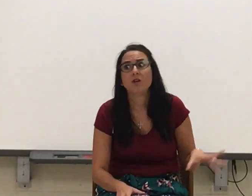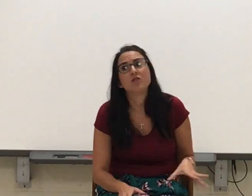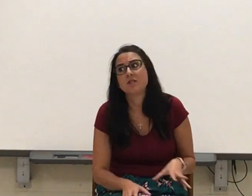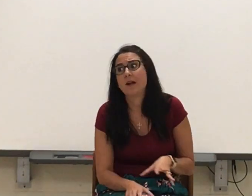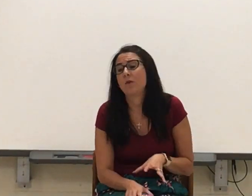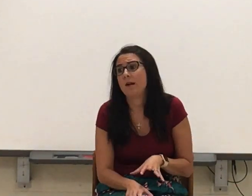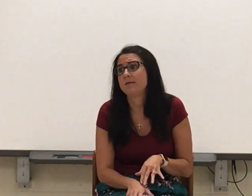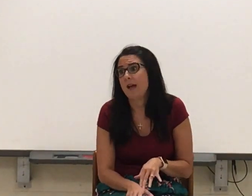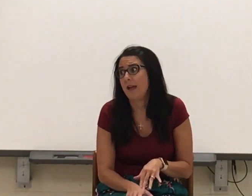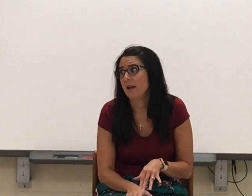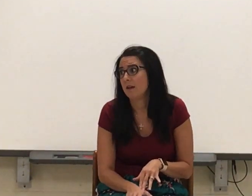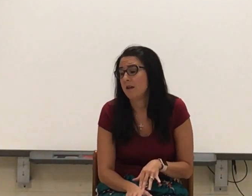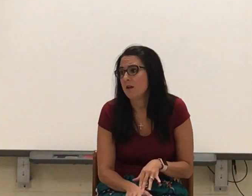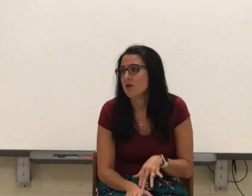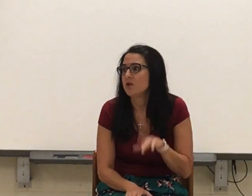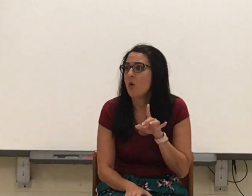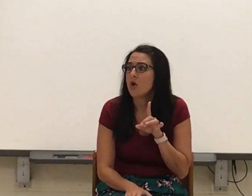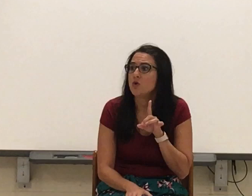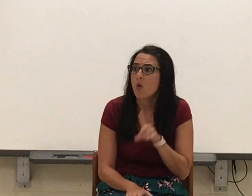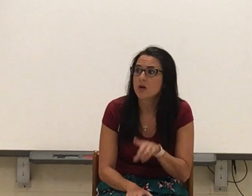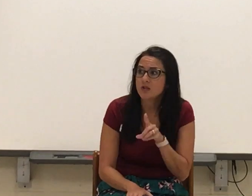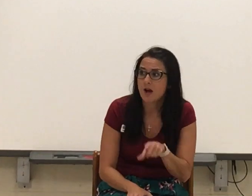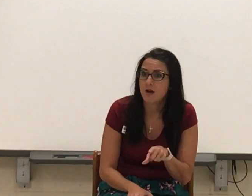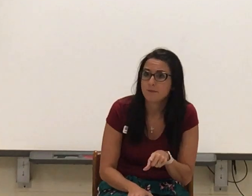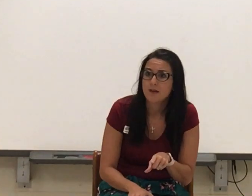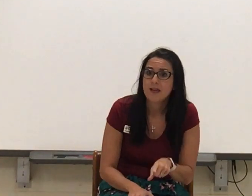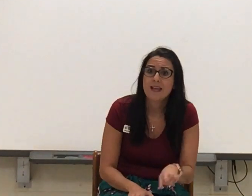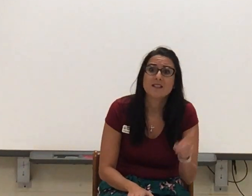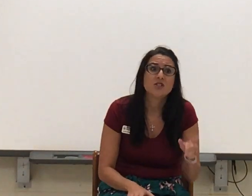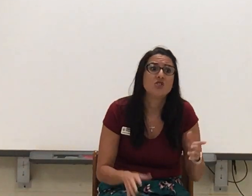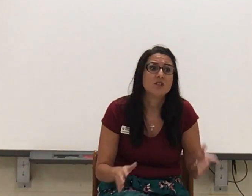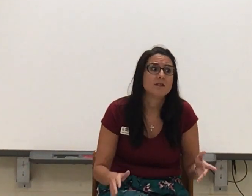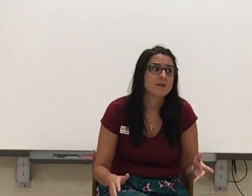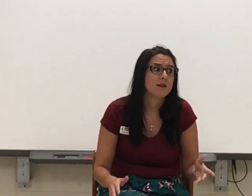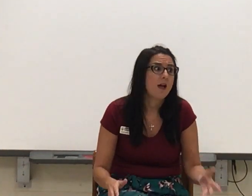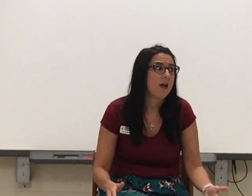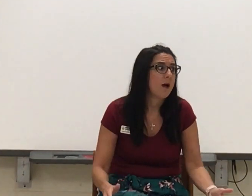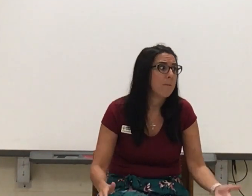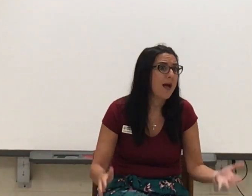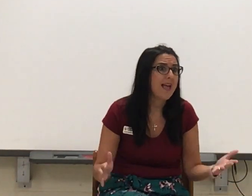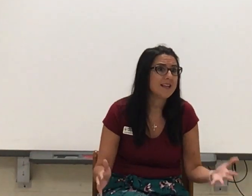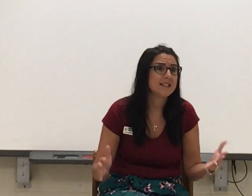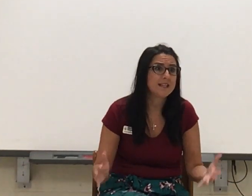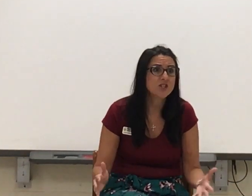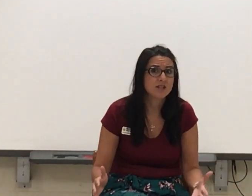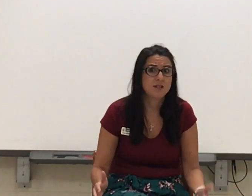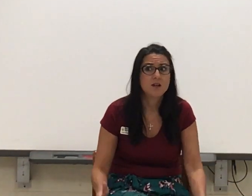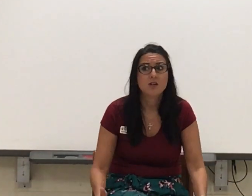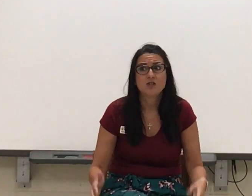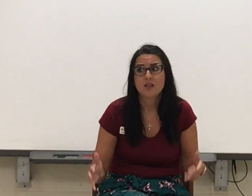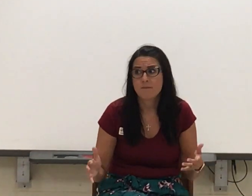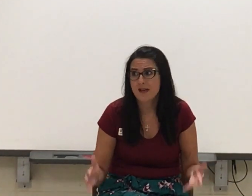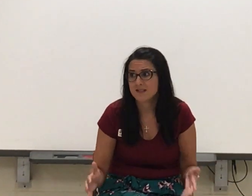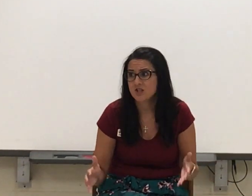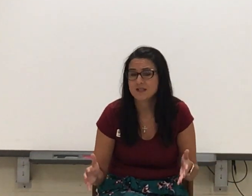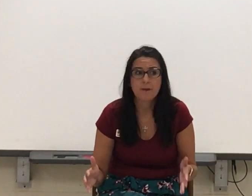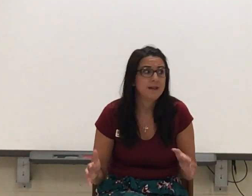understand what I am saying. So your job is to just pay attention to the messages I'm